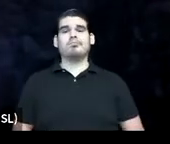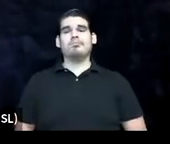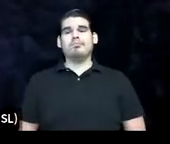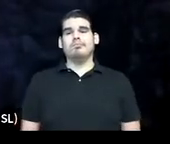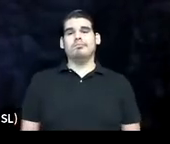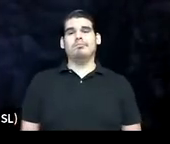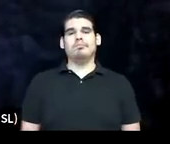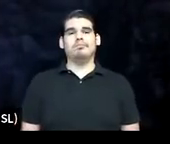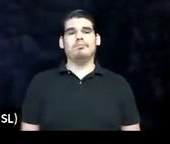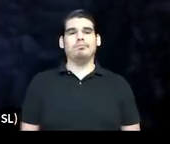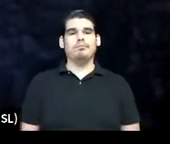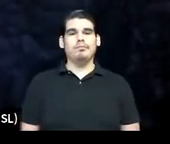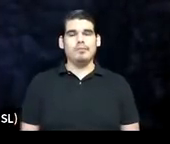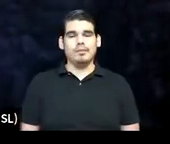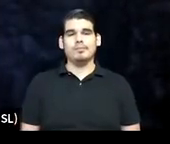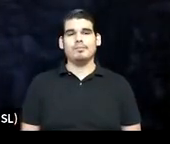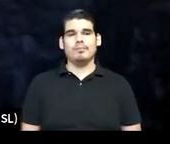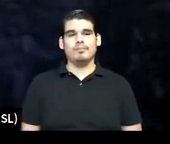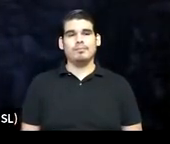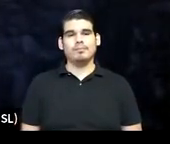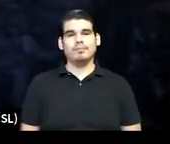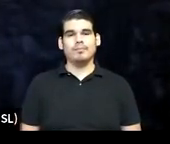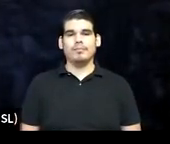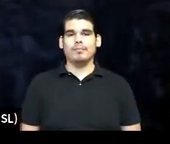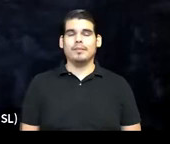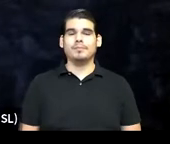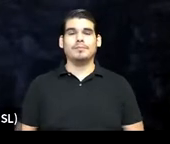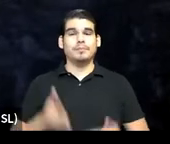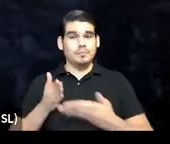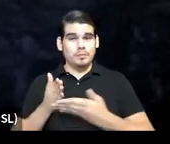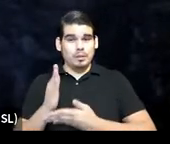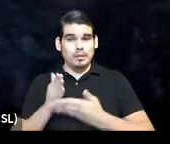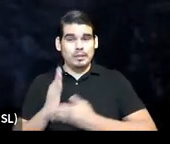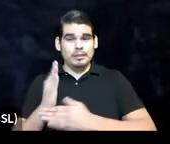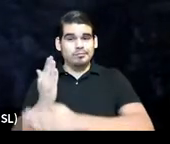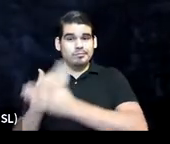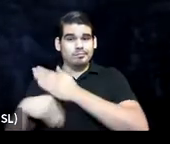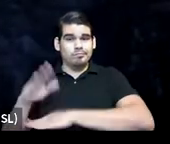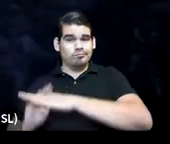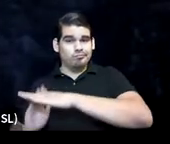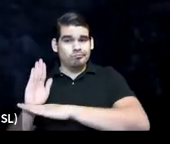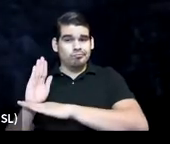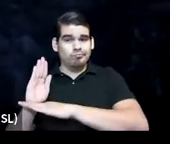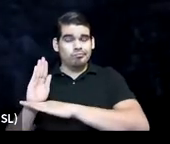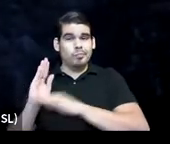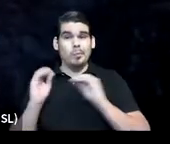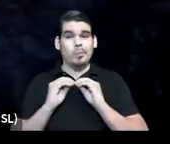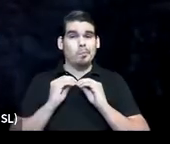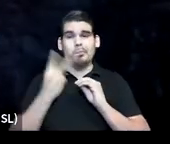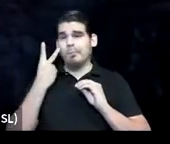to RAD eight who's going to lead us into our whereases. RAD Region VIII (Henry Gardner): Alright, so now you guys have had some time to kind of